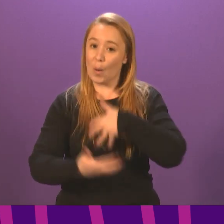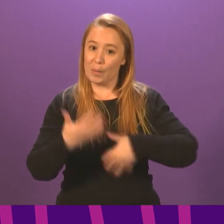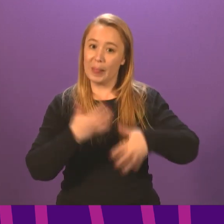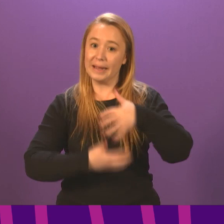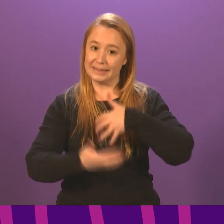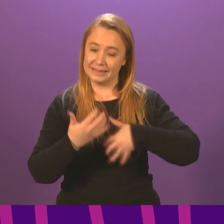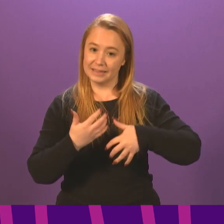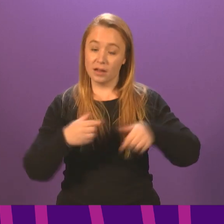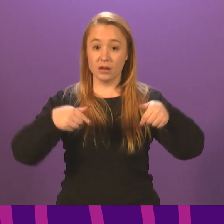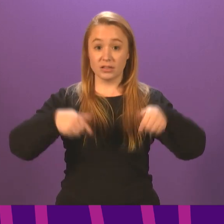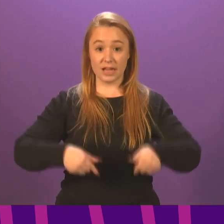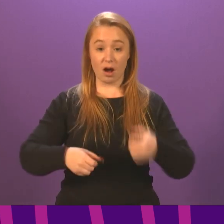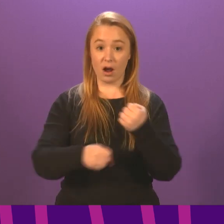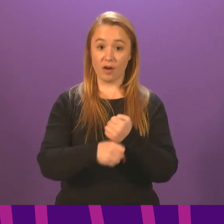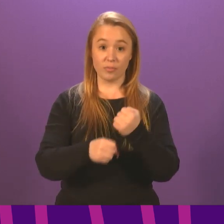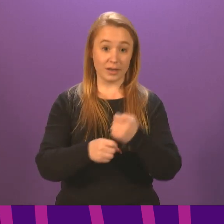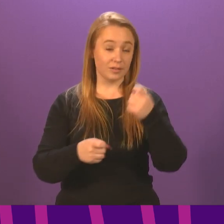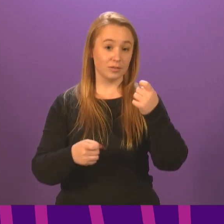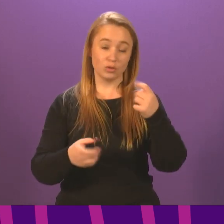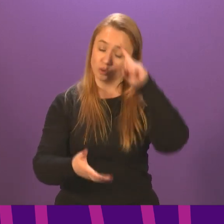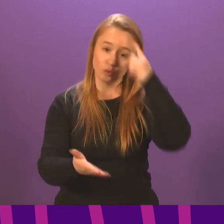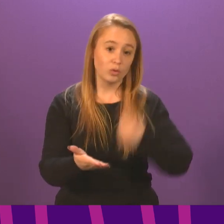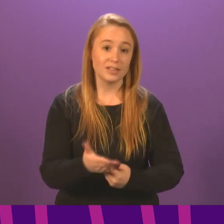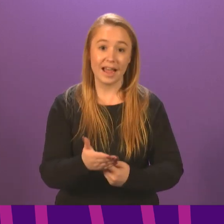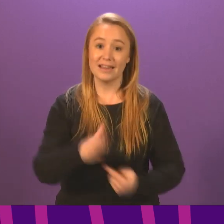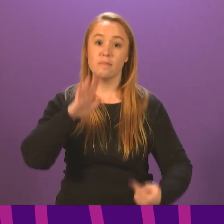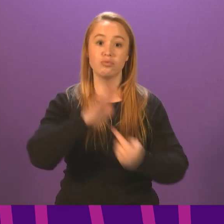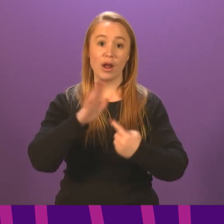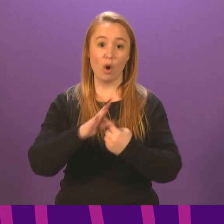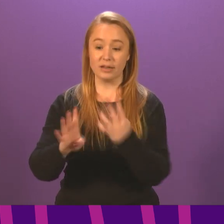does not decide unilaterally what the order of priority for vaccination is; we follow